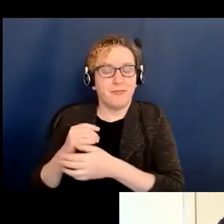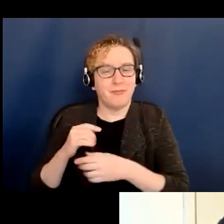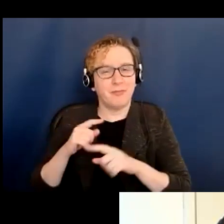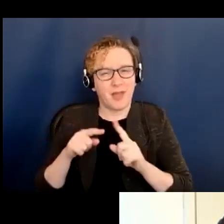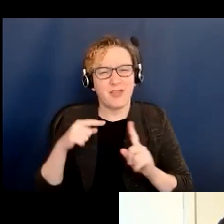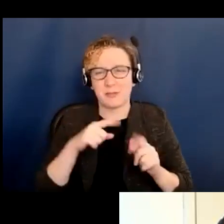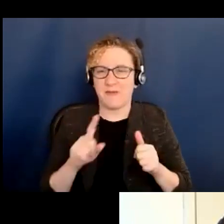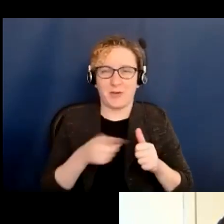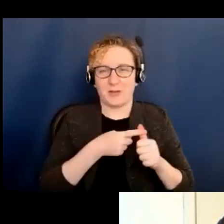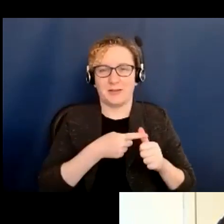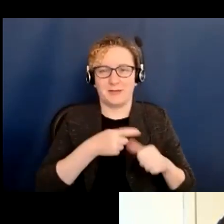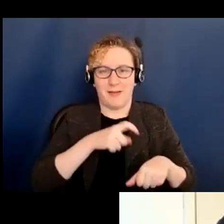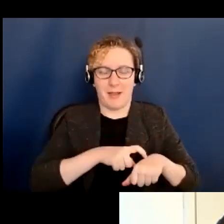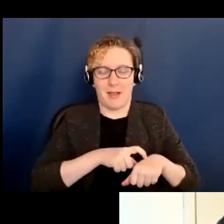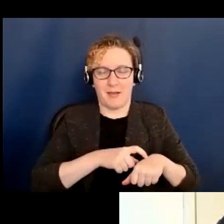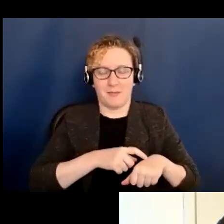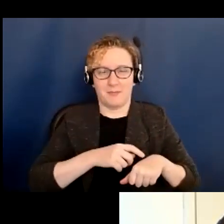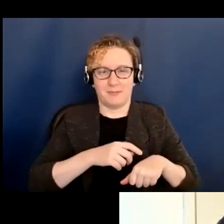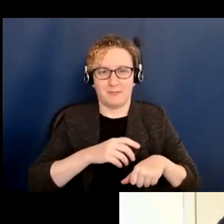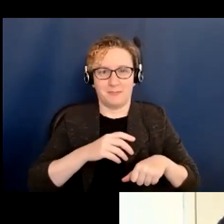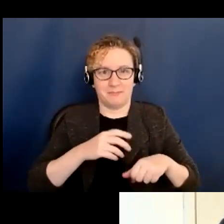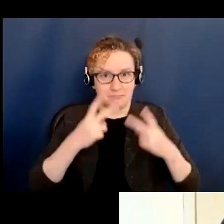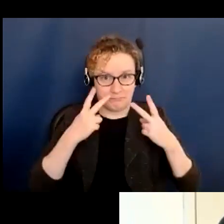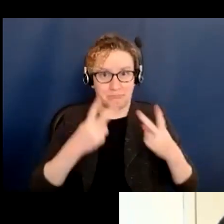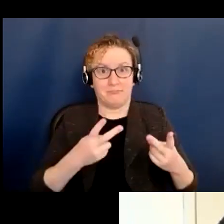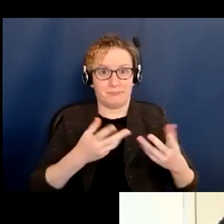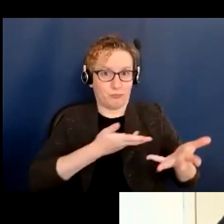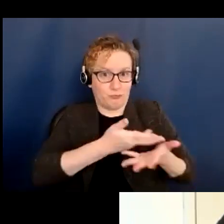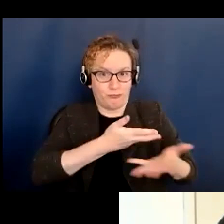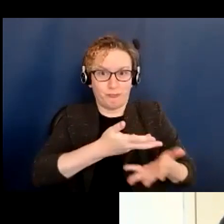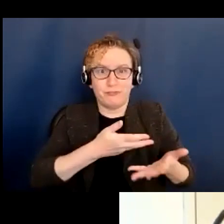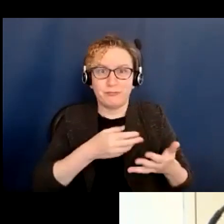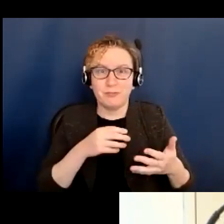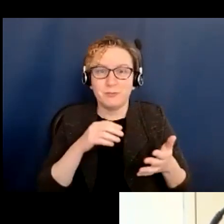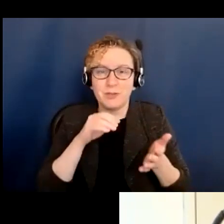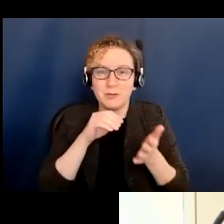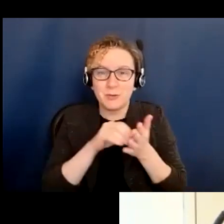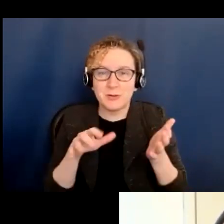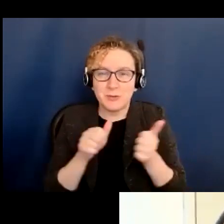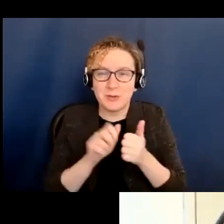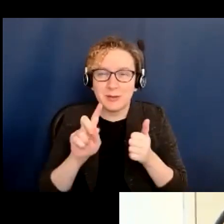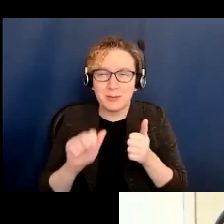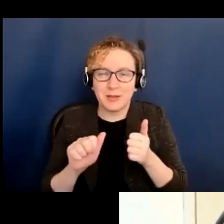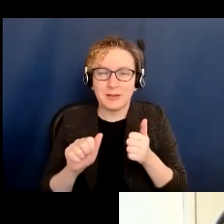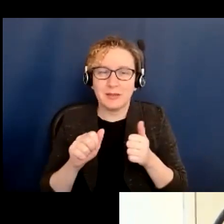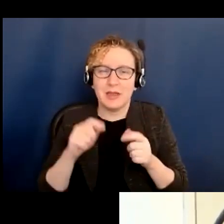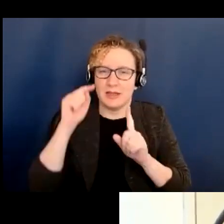introduction to working with students with disabilities, specifically in the study abroad